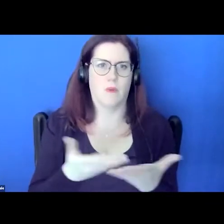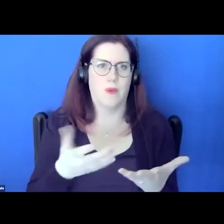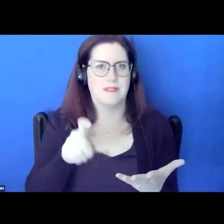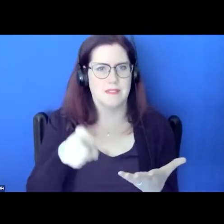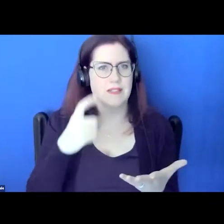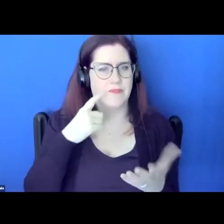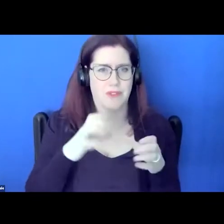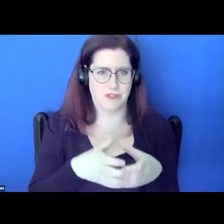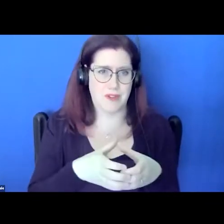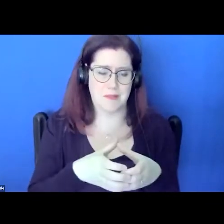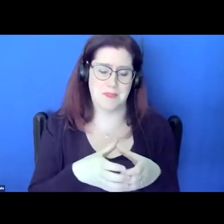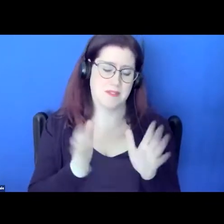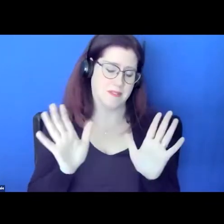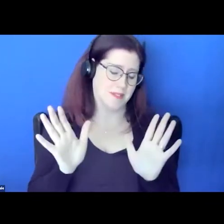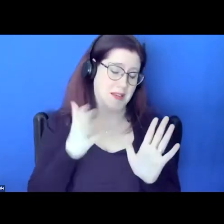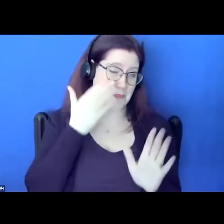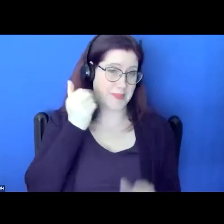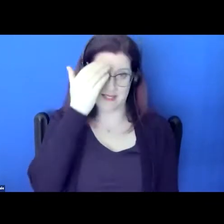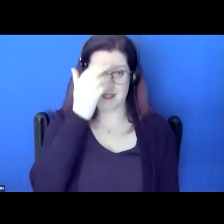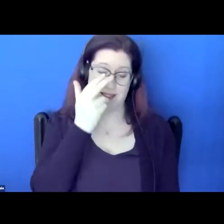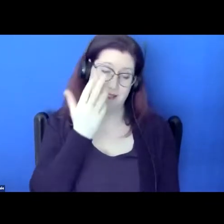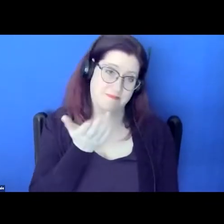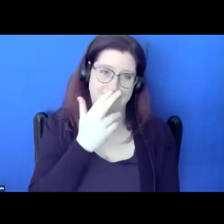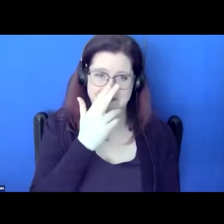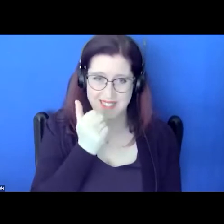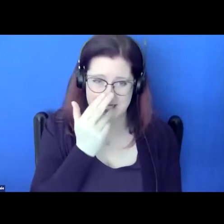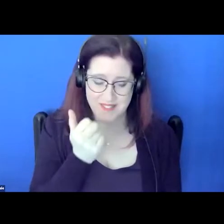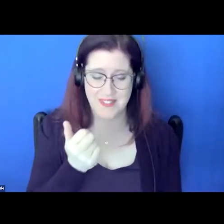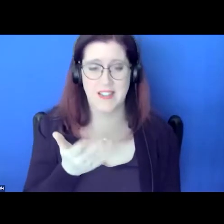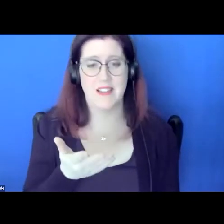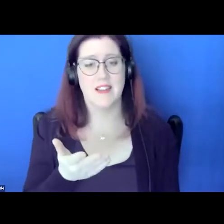Because it's just funny just coming from a place